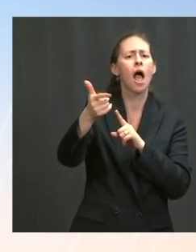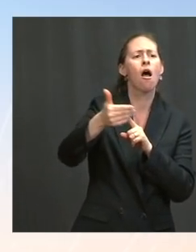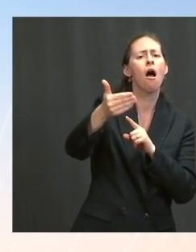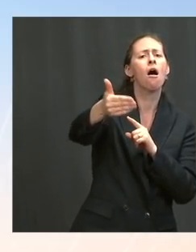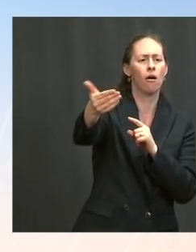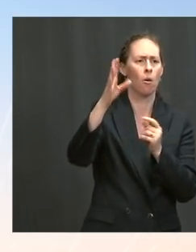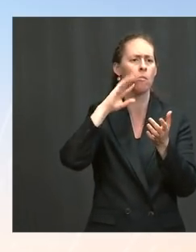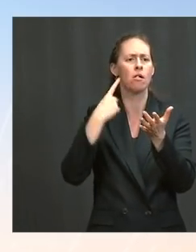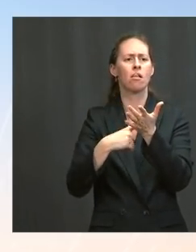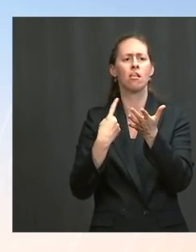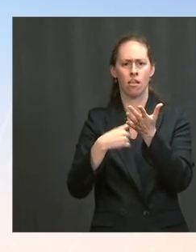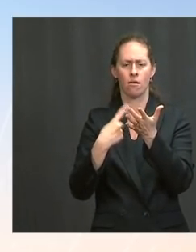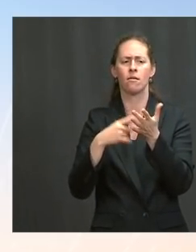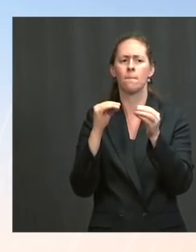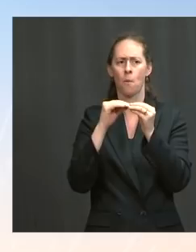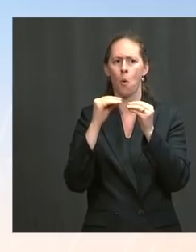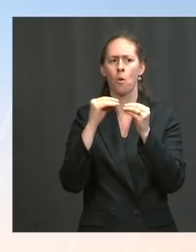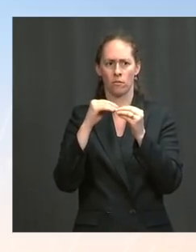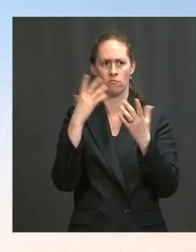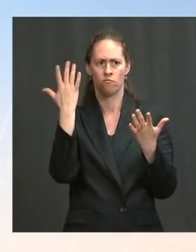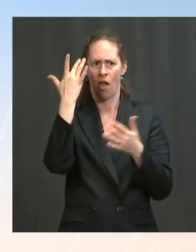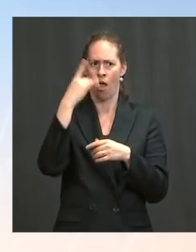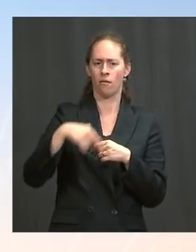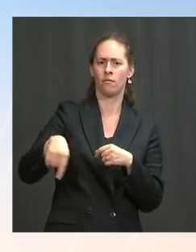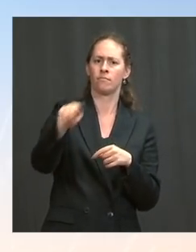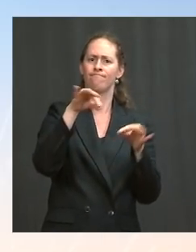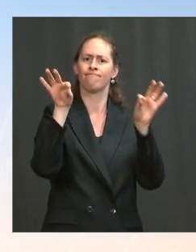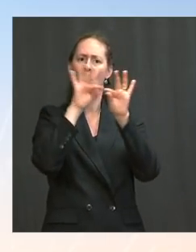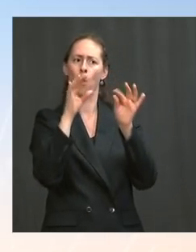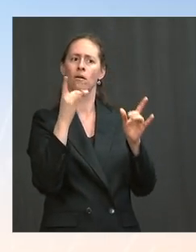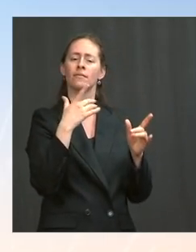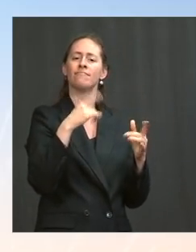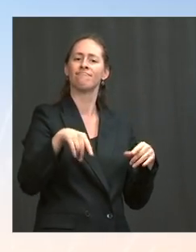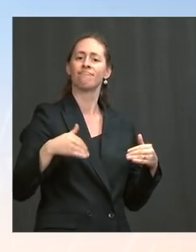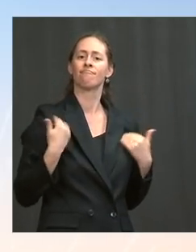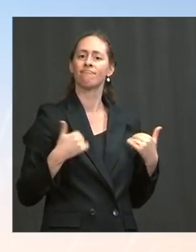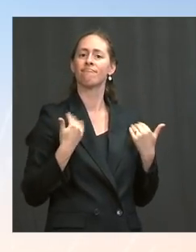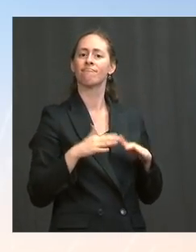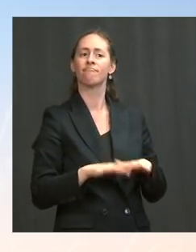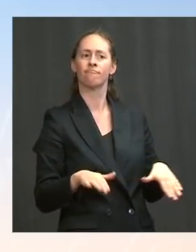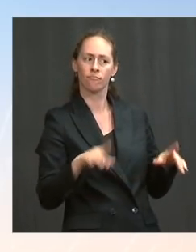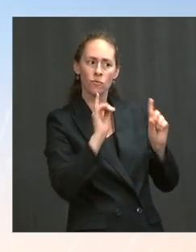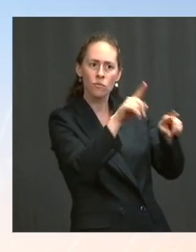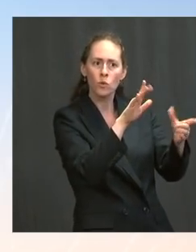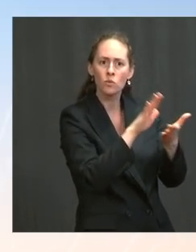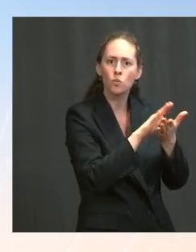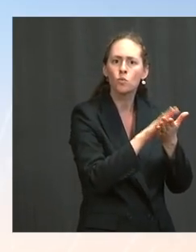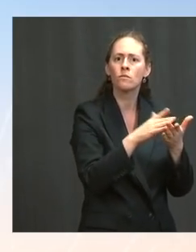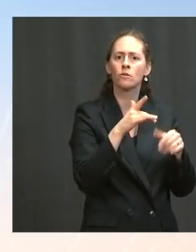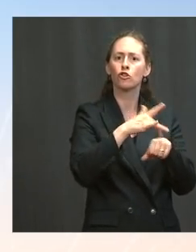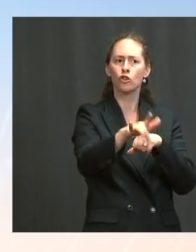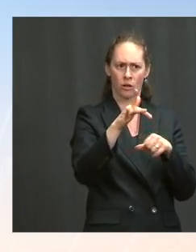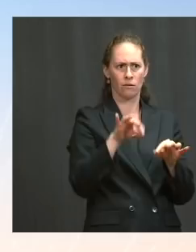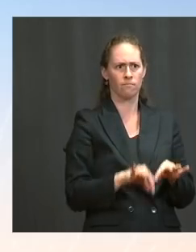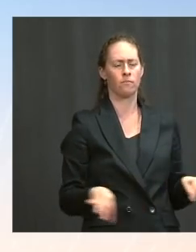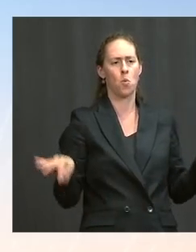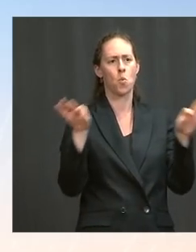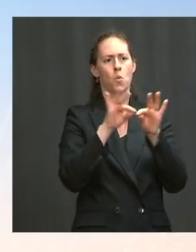for why universal pre-K -- something that makes it 50 percent more likely that kids will graduate from high school -- should be law; making sure community college,